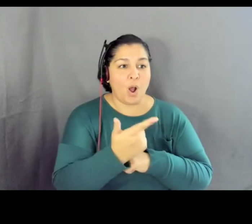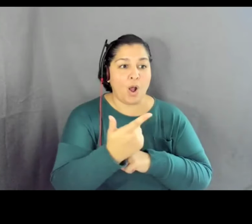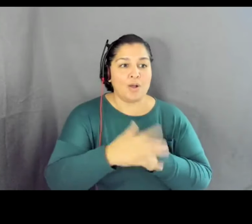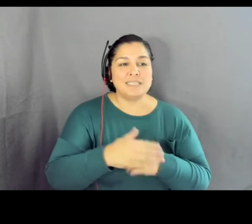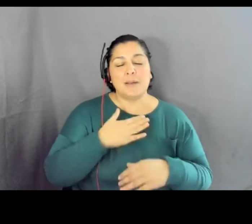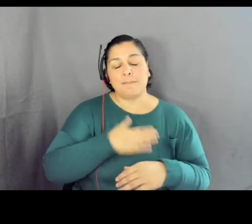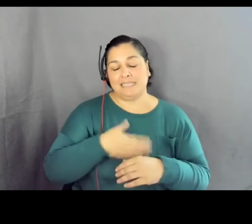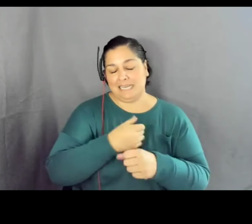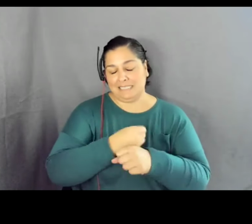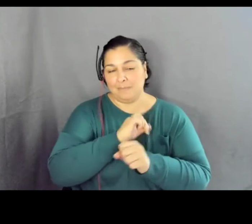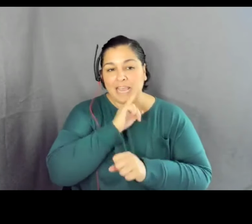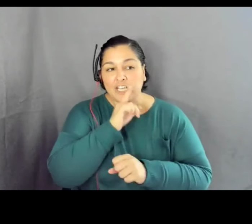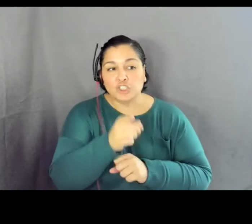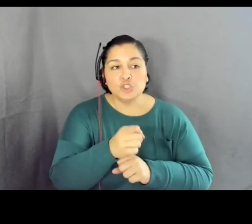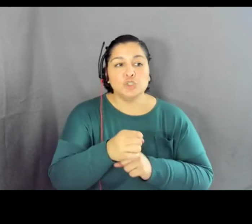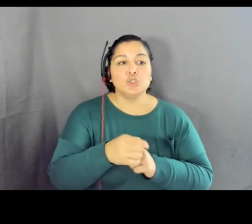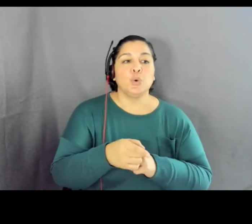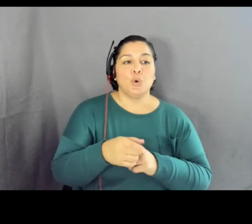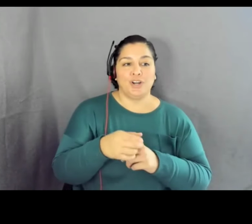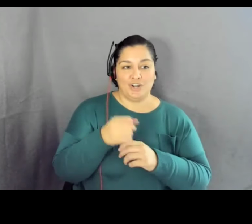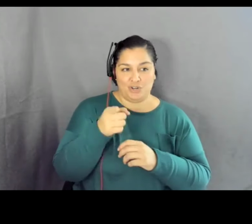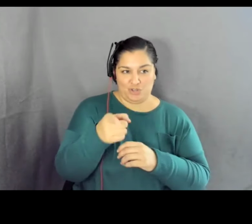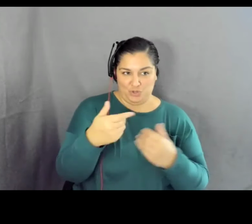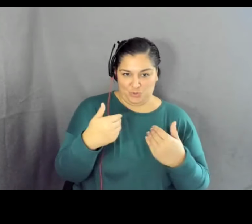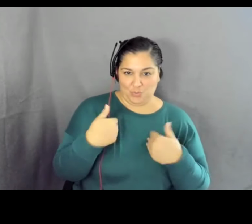to Creative Capital's newsletter to ensure that you receive messages from us.